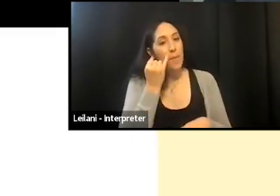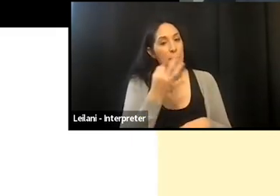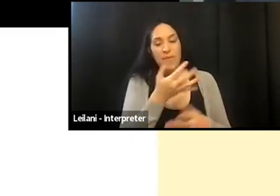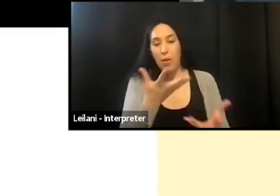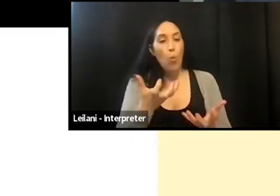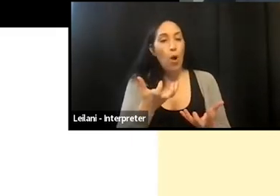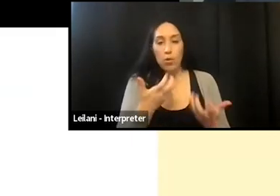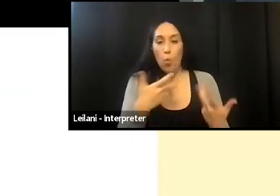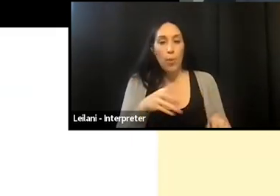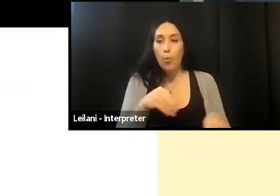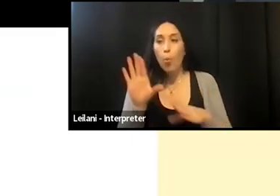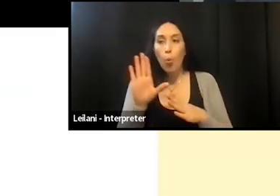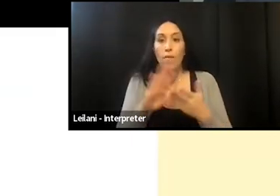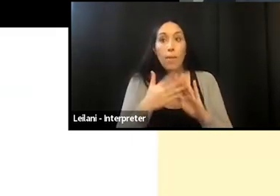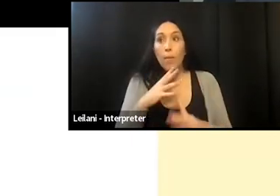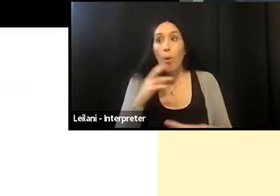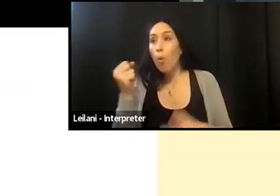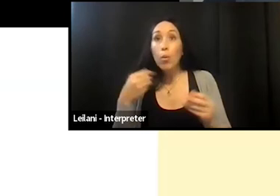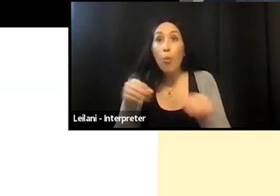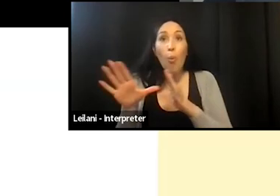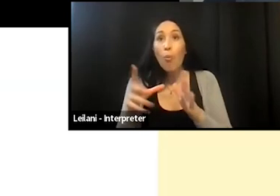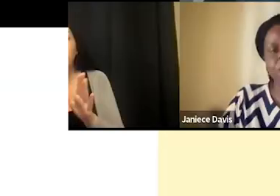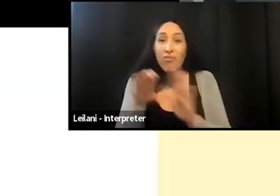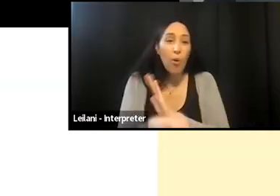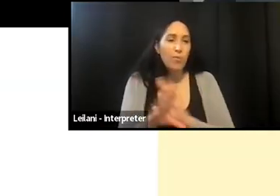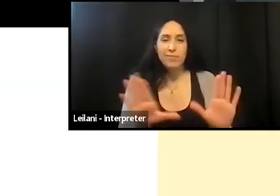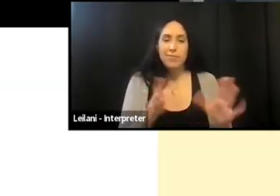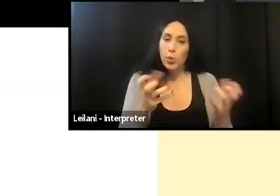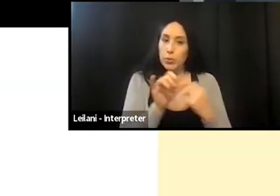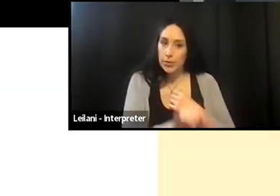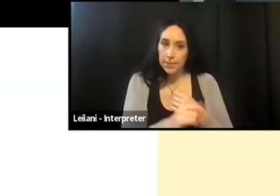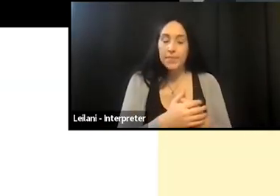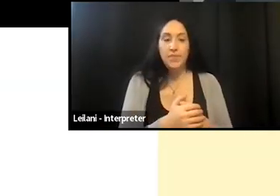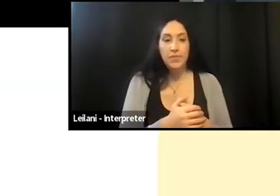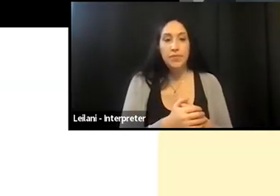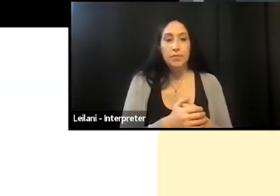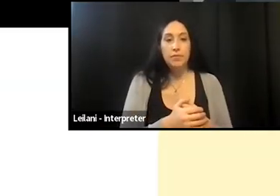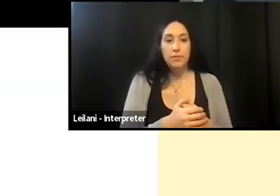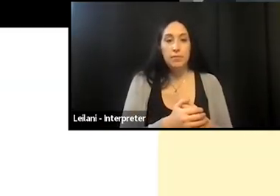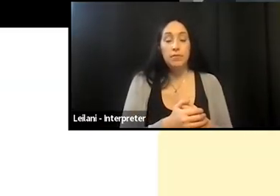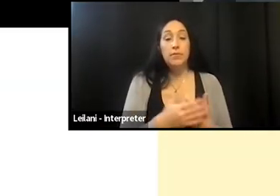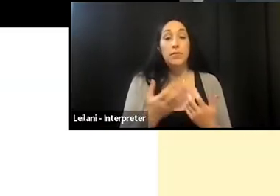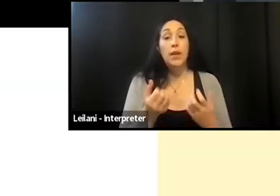Oftentimes the way homes are designed, they do not accommodate for our individuals of older age or disabilities,